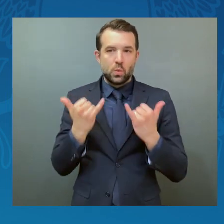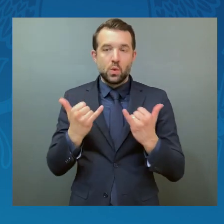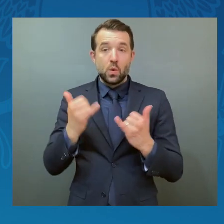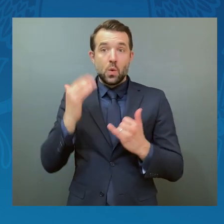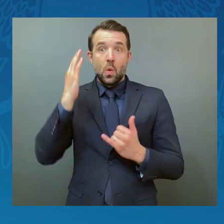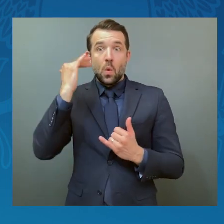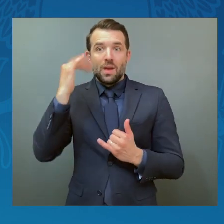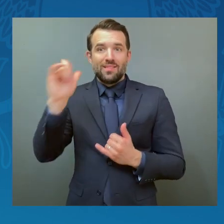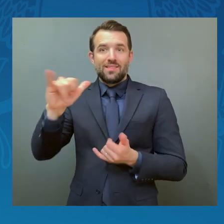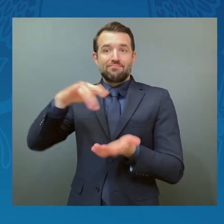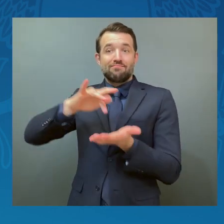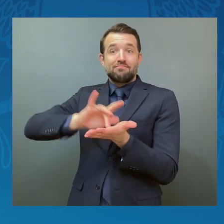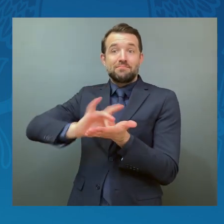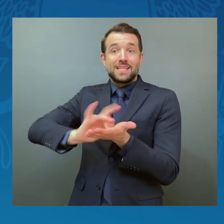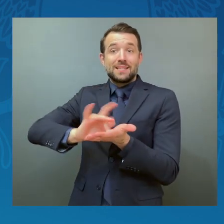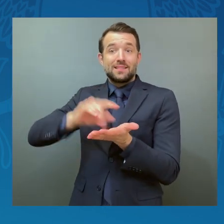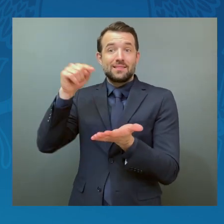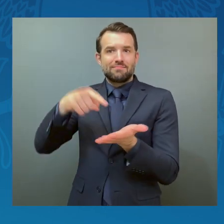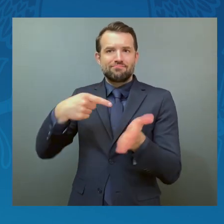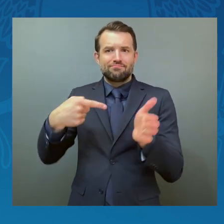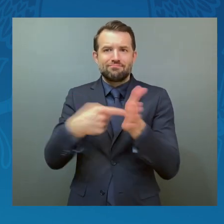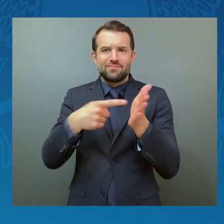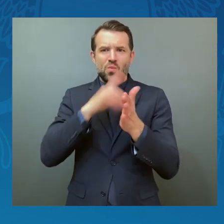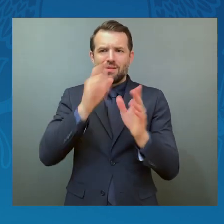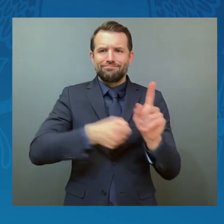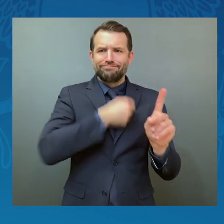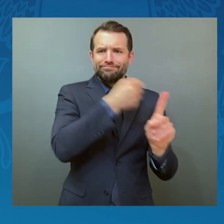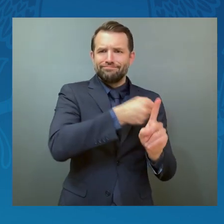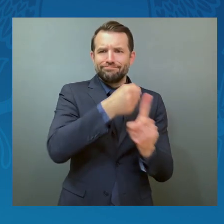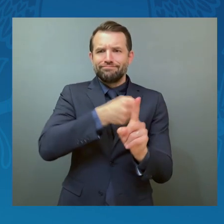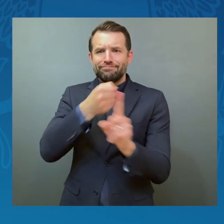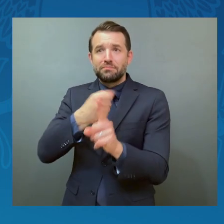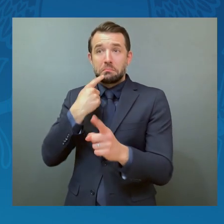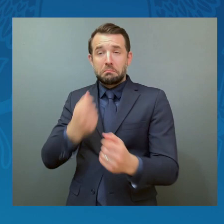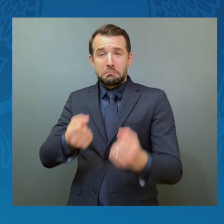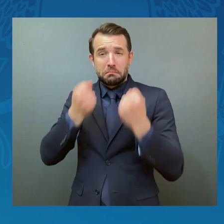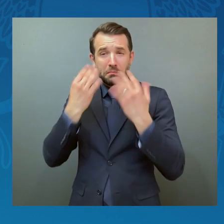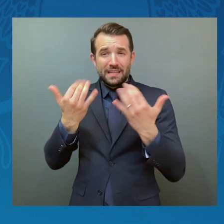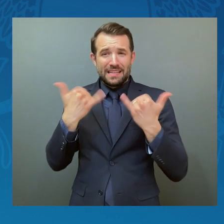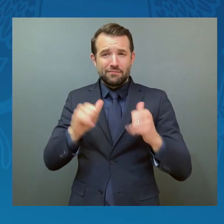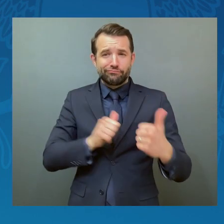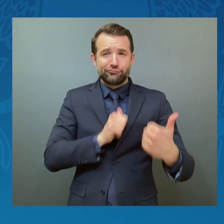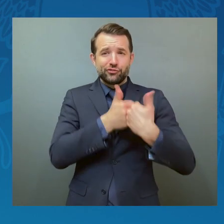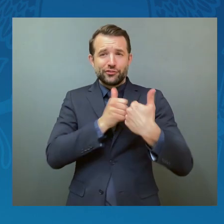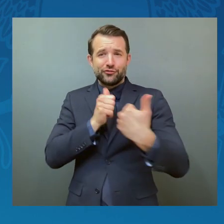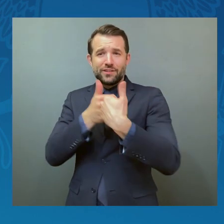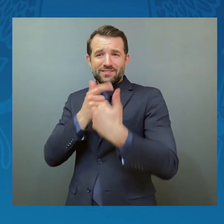and far reaching economic challenge facing the country. Today we're sending a clear signal that the Biden,